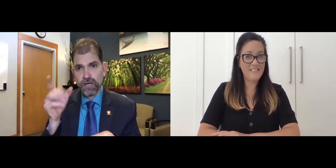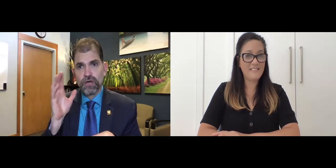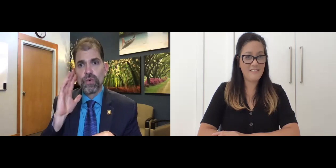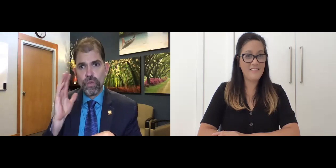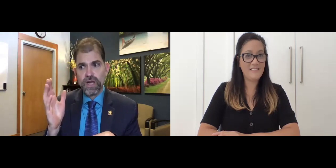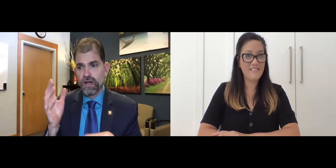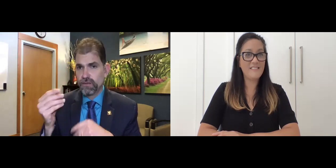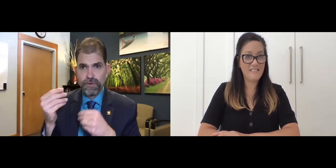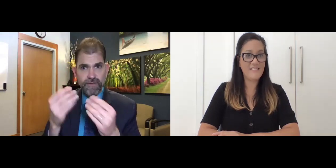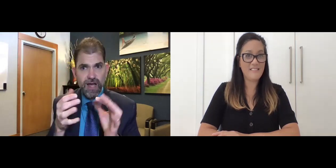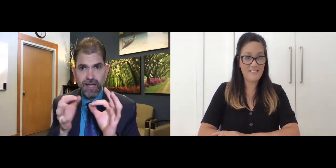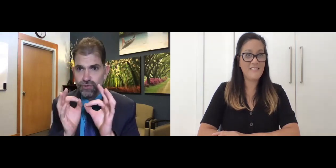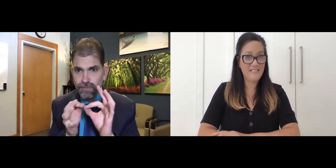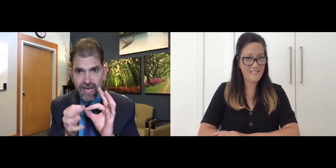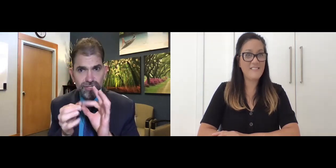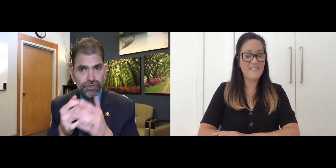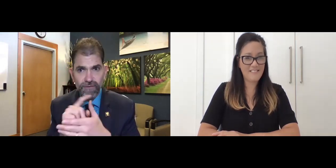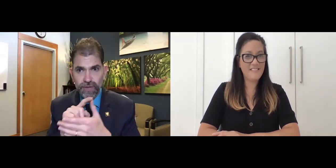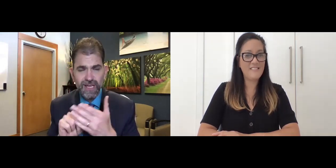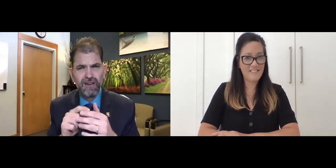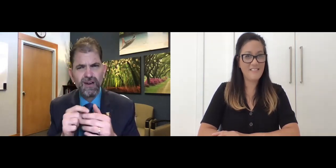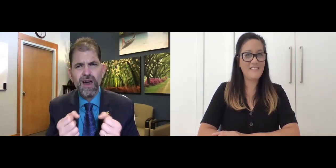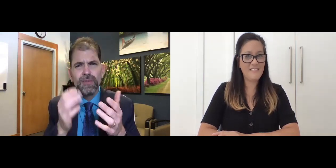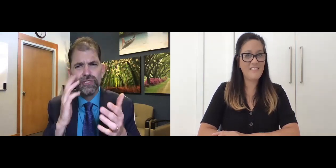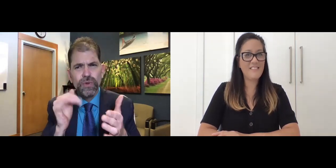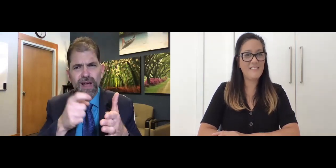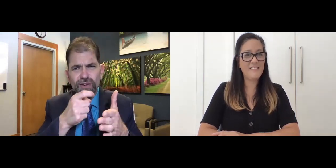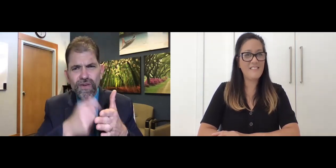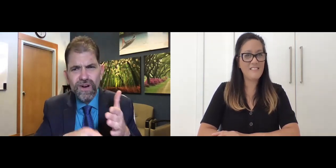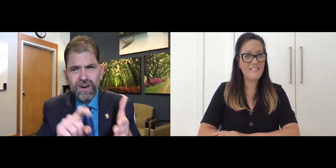services and that department will provide interpreter